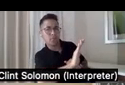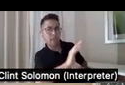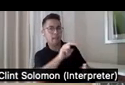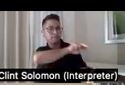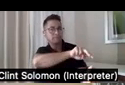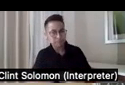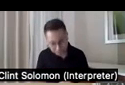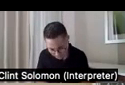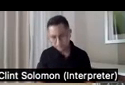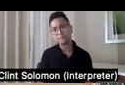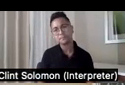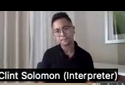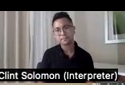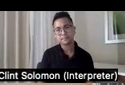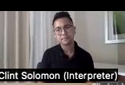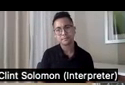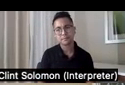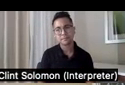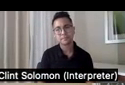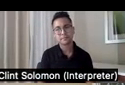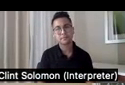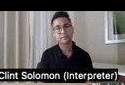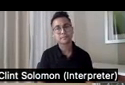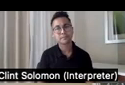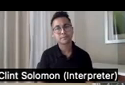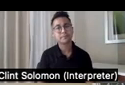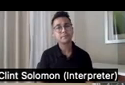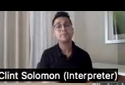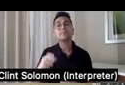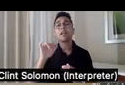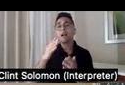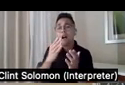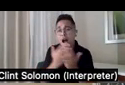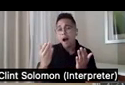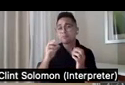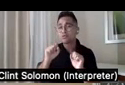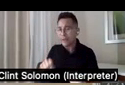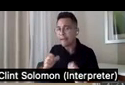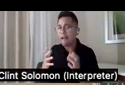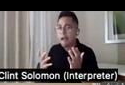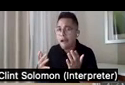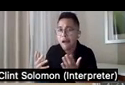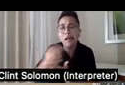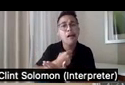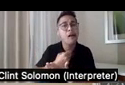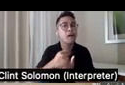all right so we can collect these objects then that can be used with books and we can